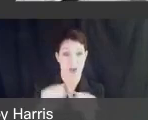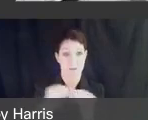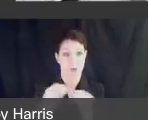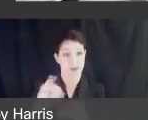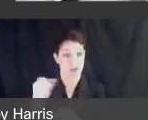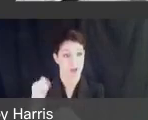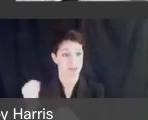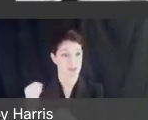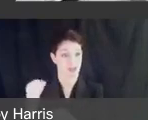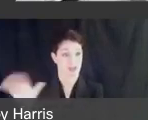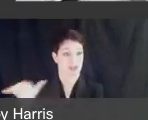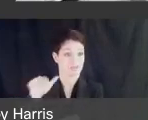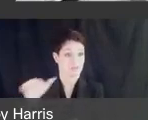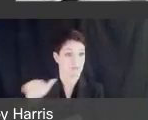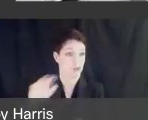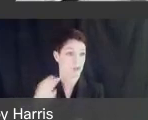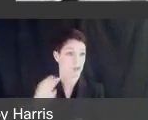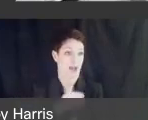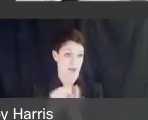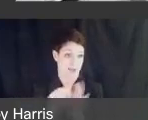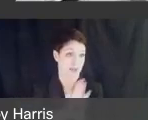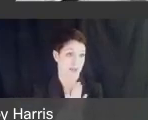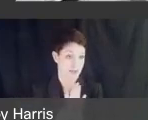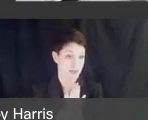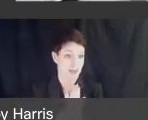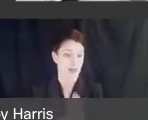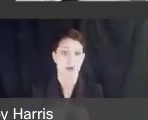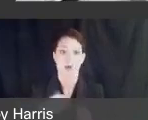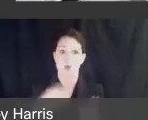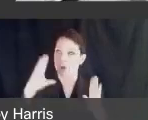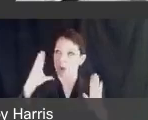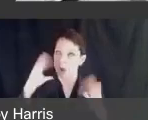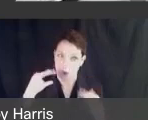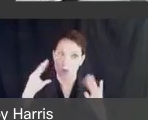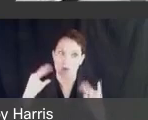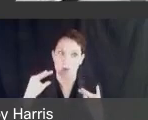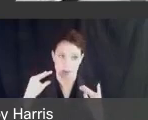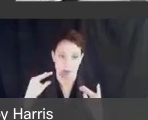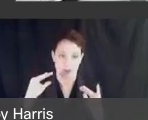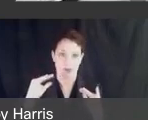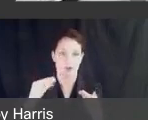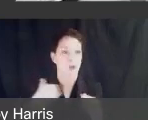our state and we're very hopeful that we're going to get our fair share of that vaccine